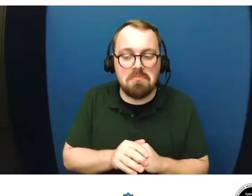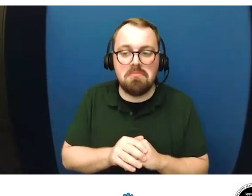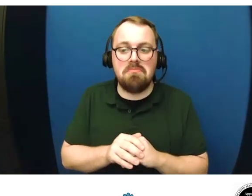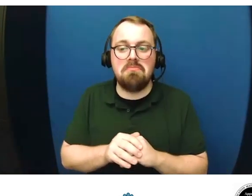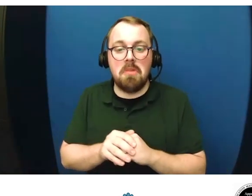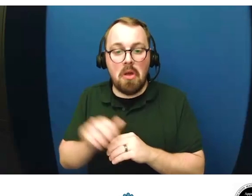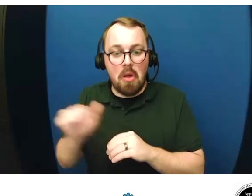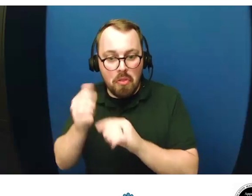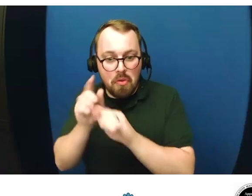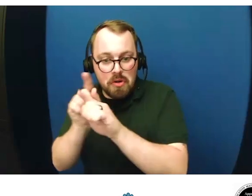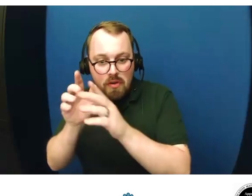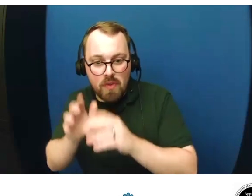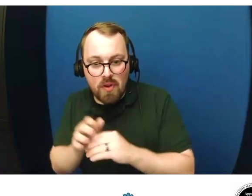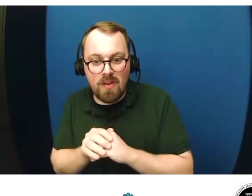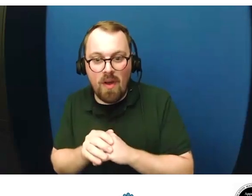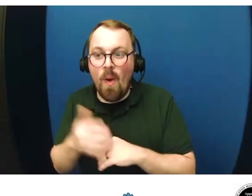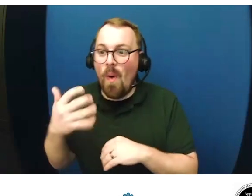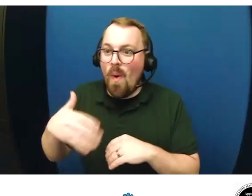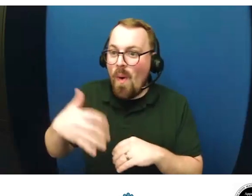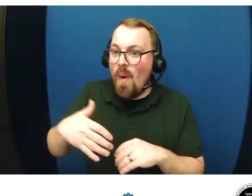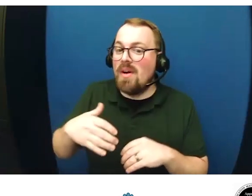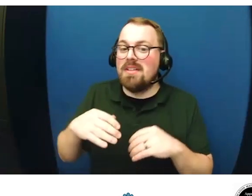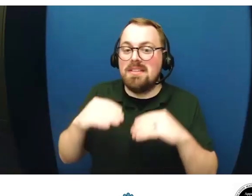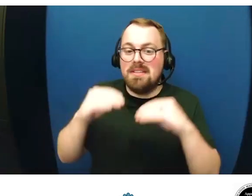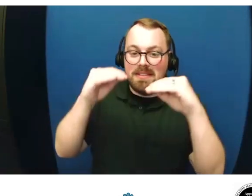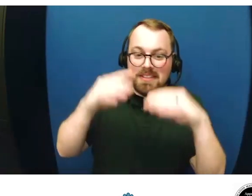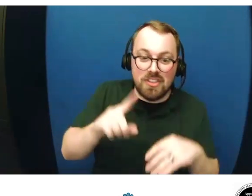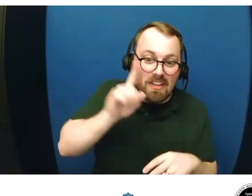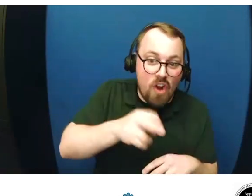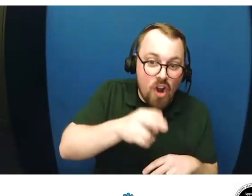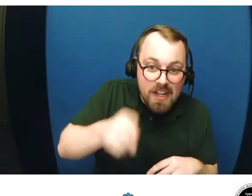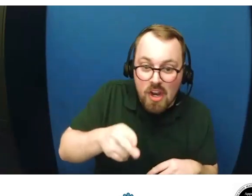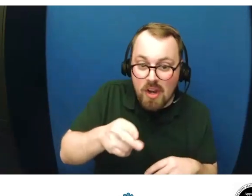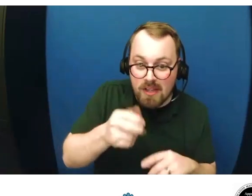Intervener... Oh, good. Teacher of the Deaf and Hard of Hearing, itinerant. Perfect...